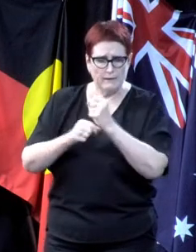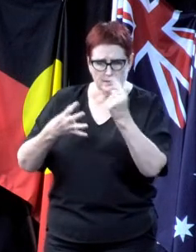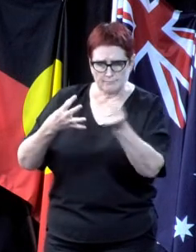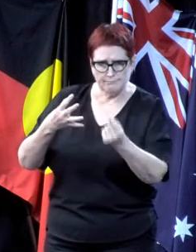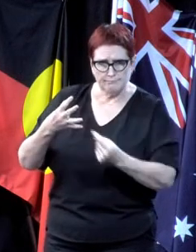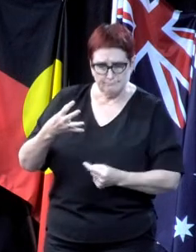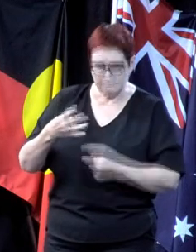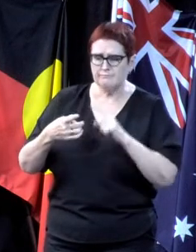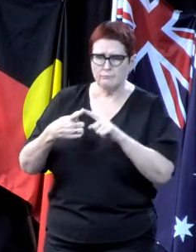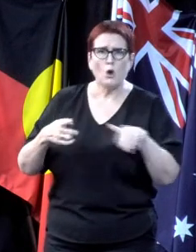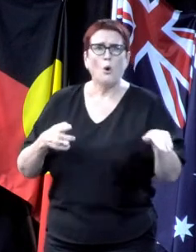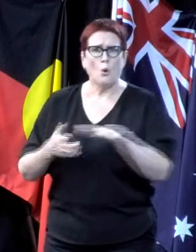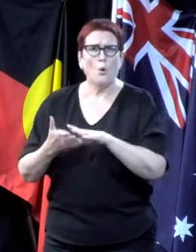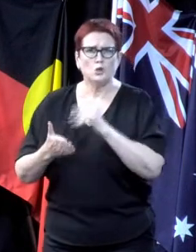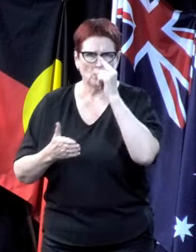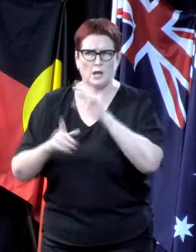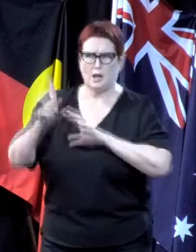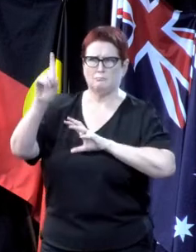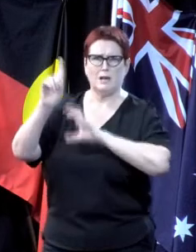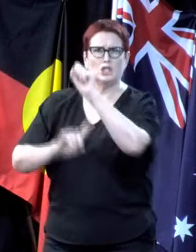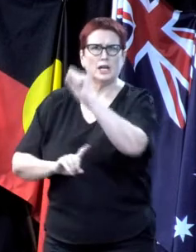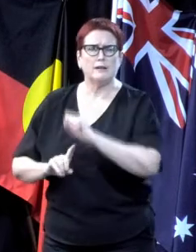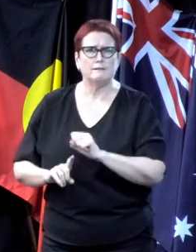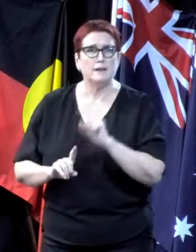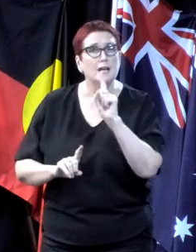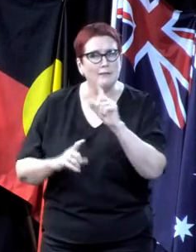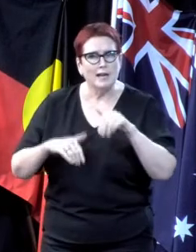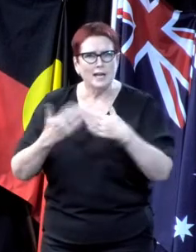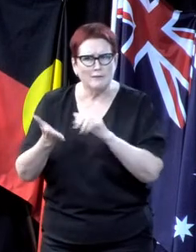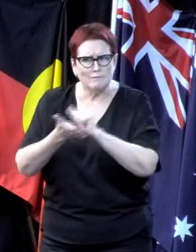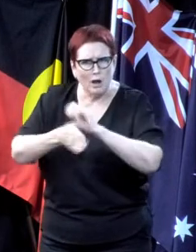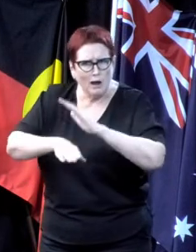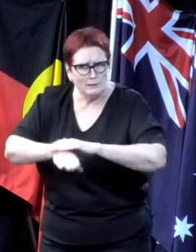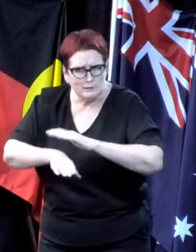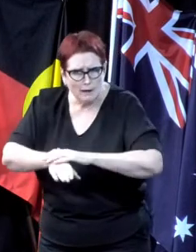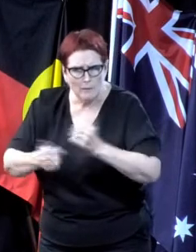standards given the right amount of time and support, and that became basically